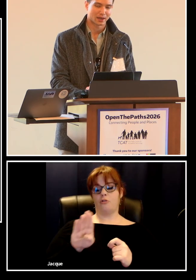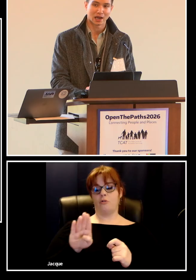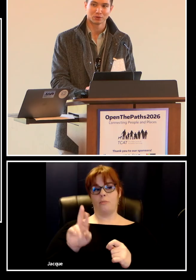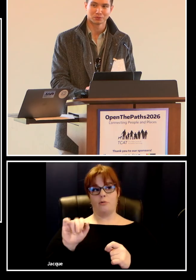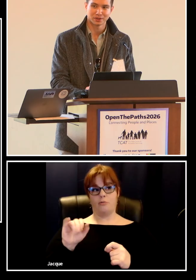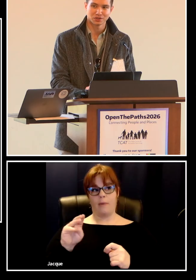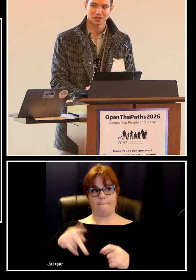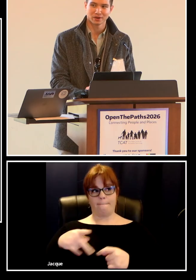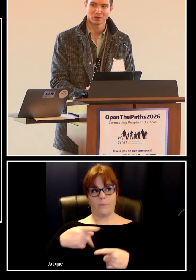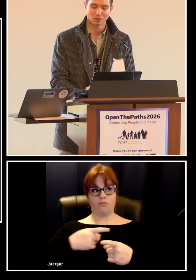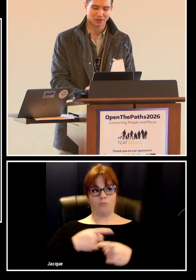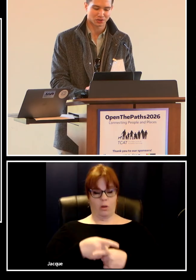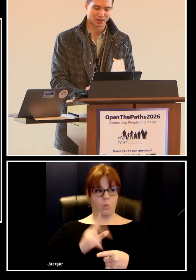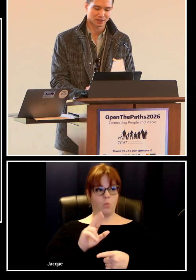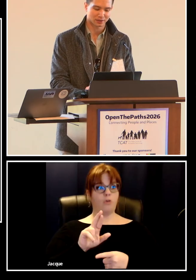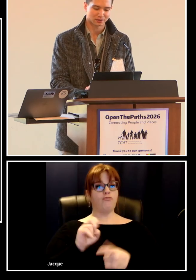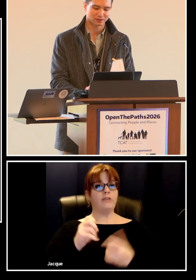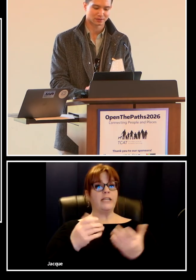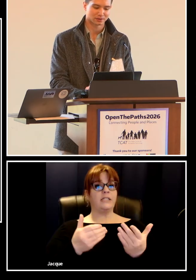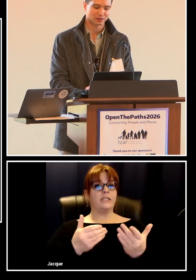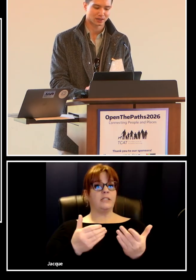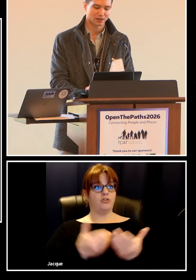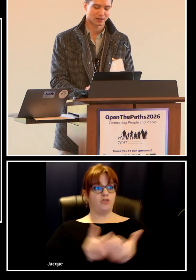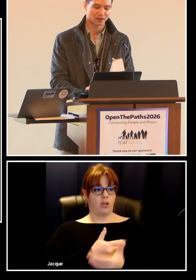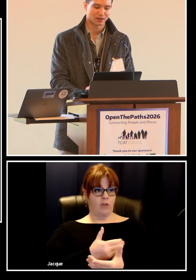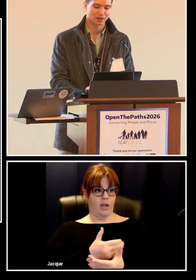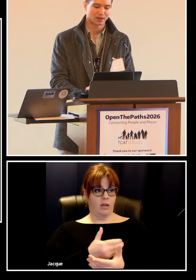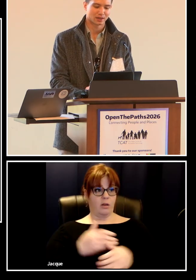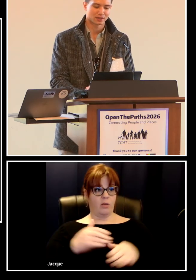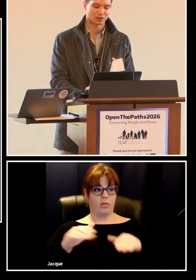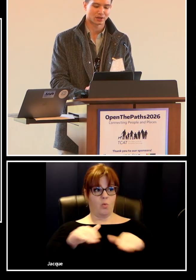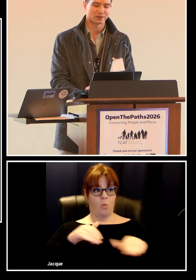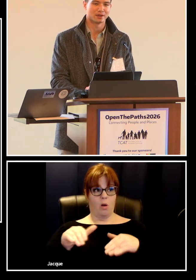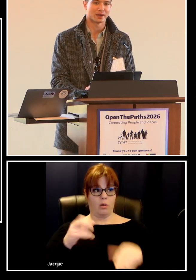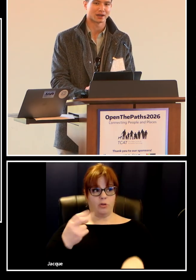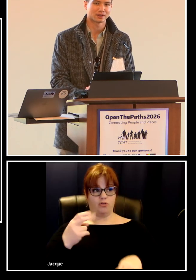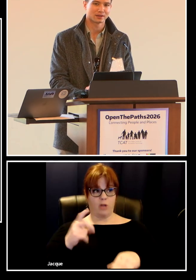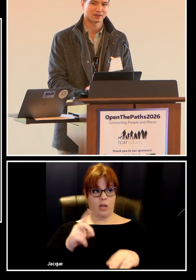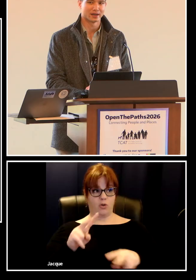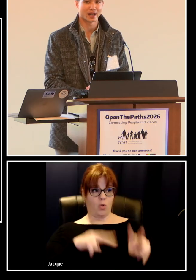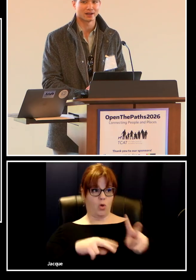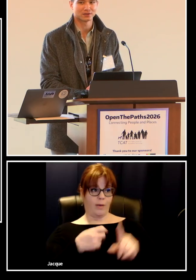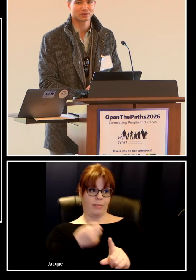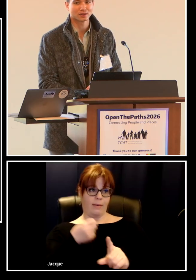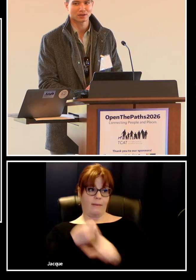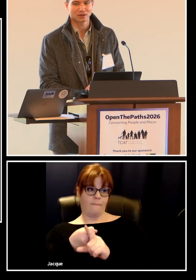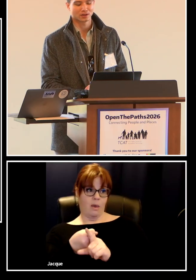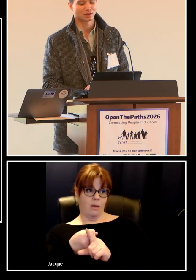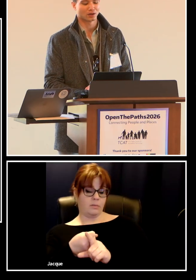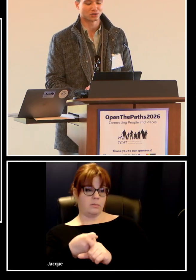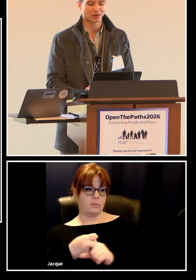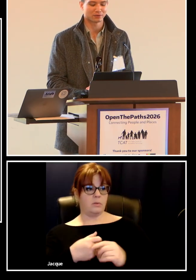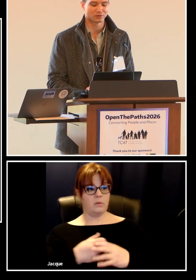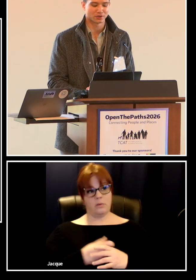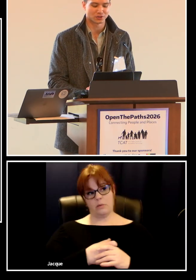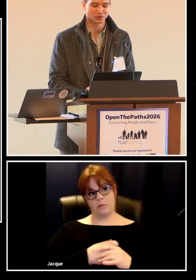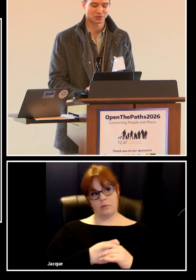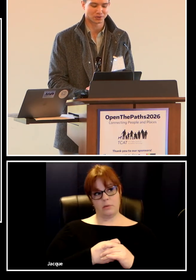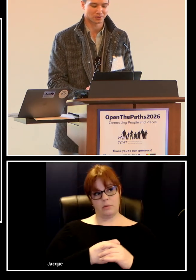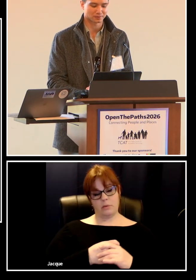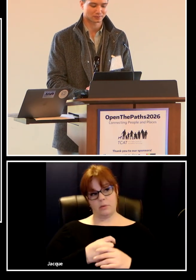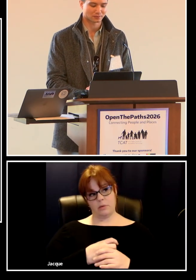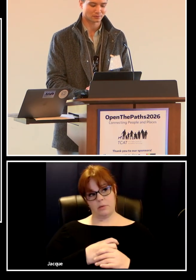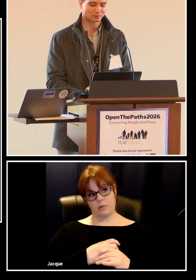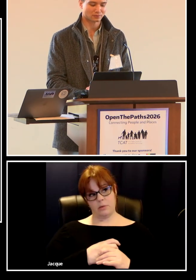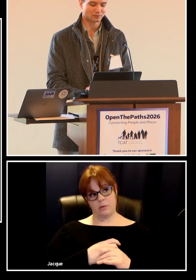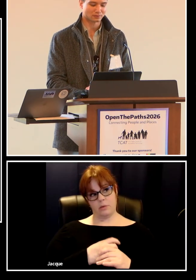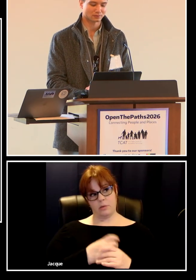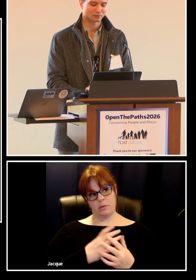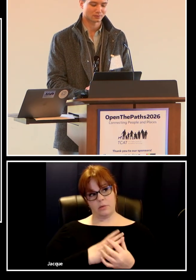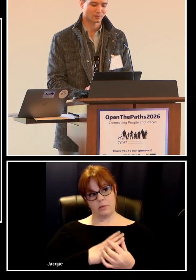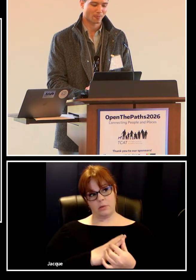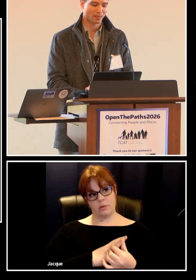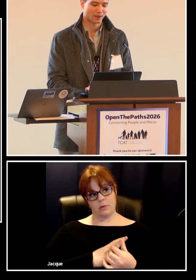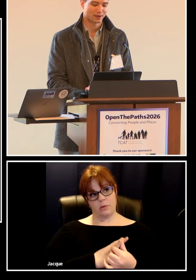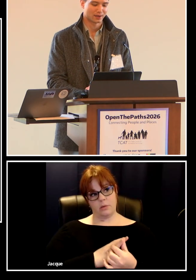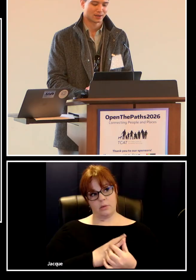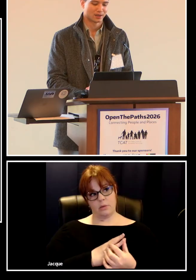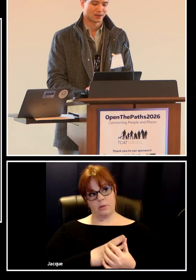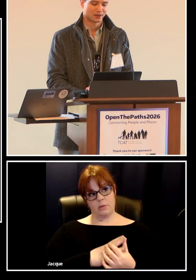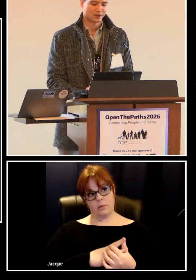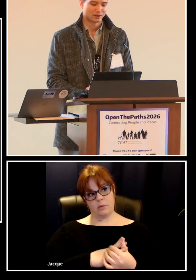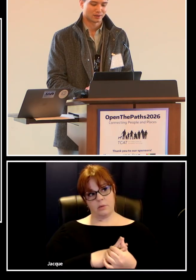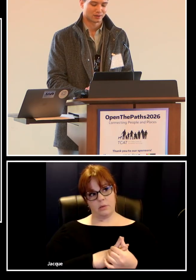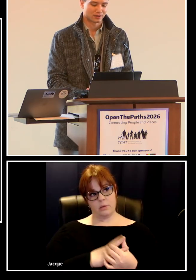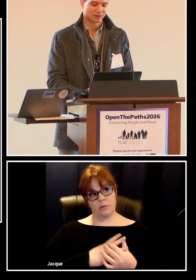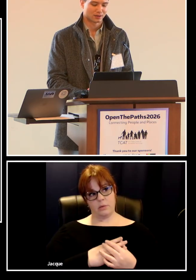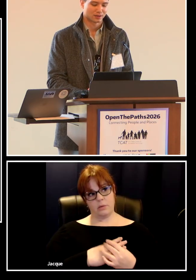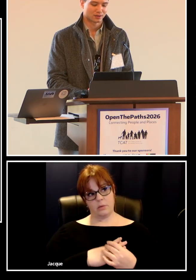and we'll regenerate the walkshed to look at the impact that it has on travel for these users.